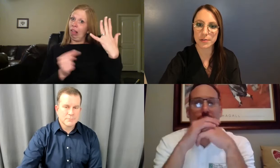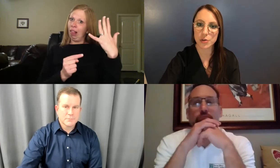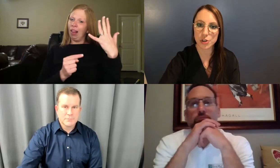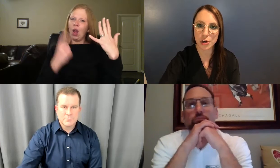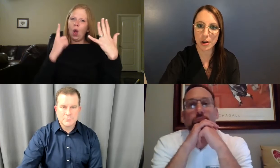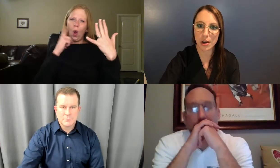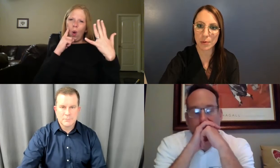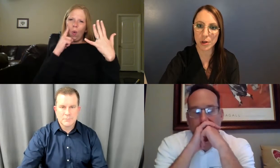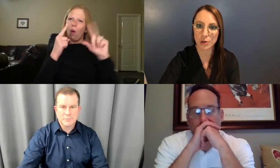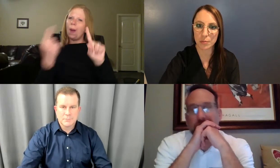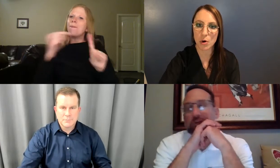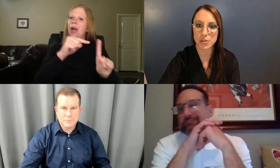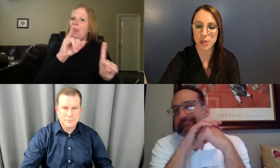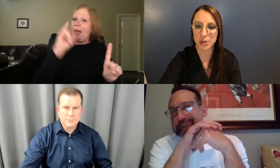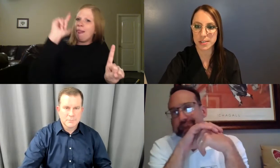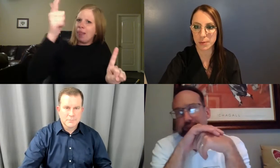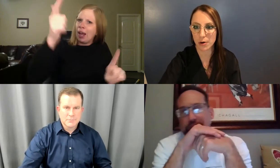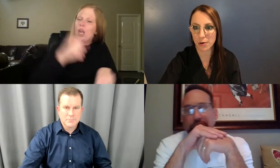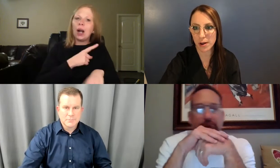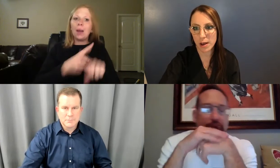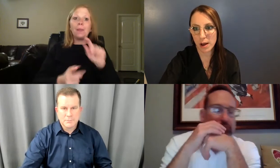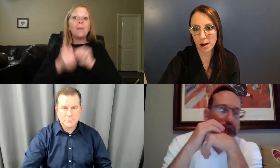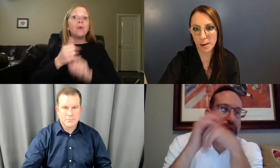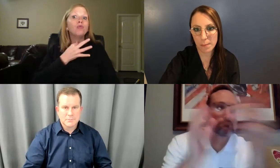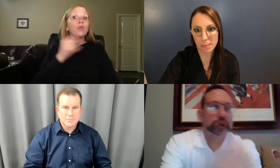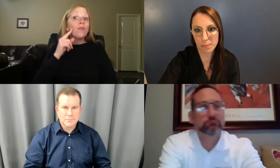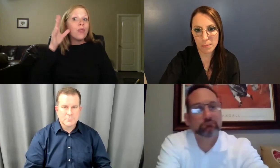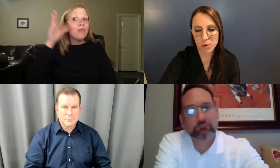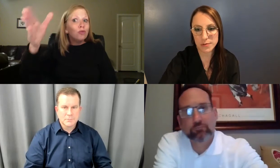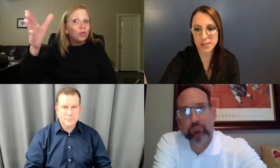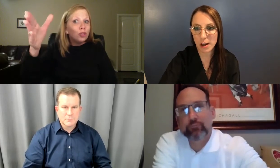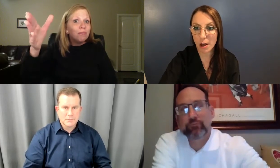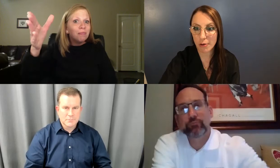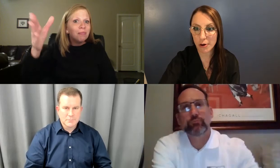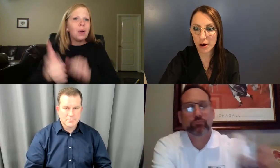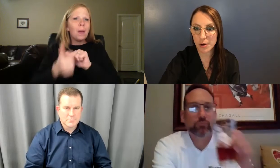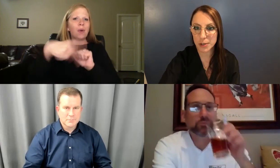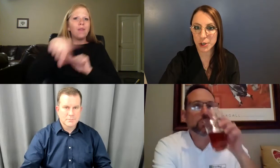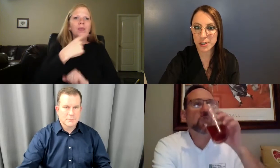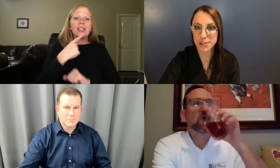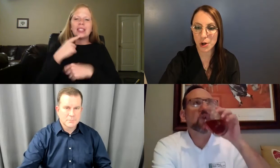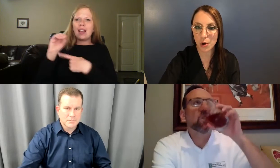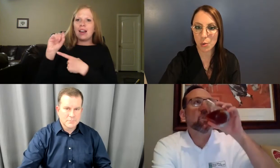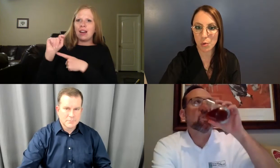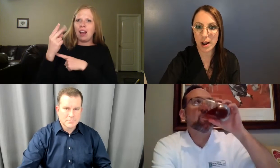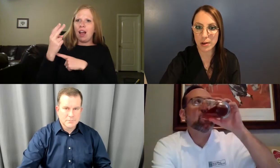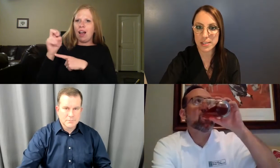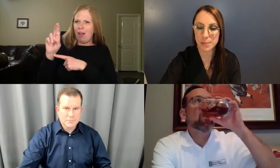in the future, but what you're most curious about. Most of you said other, I'd be curious to know what else,